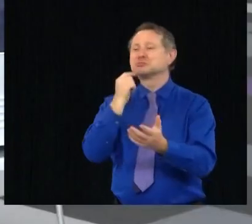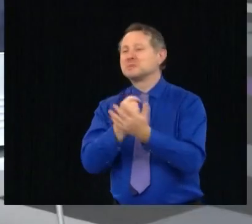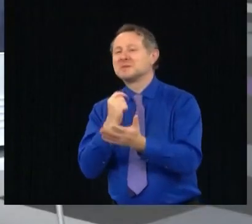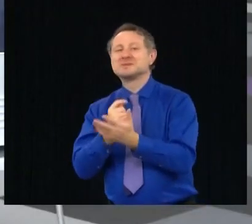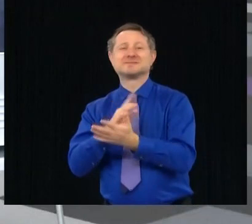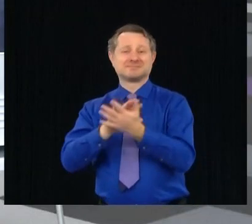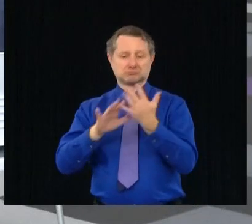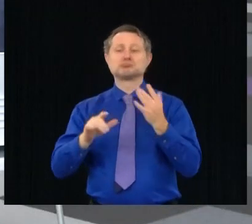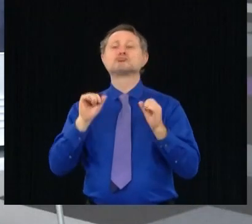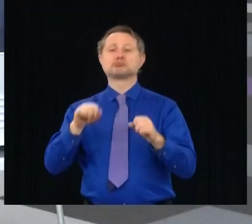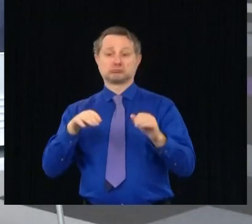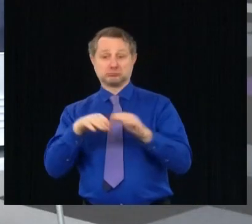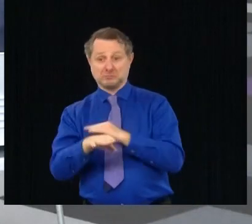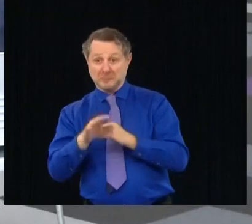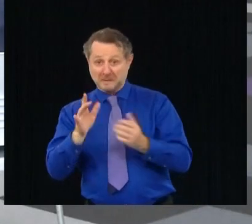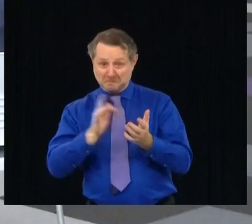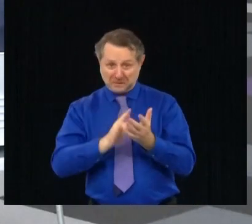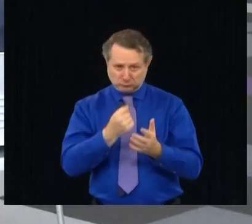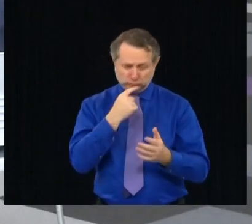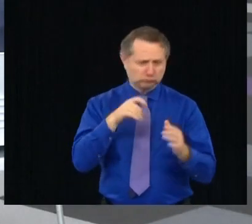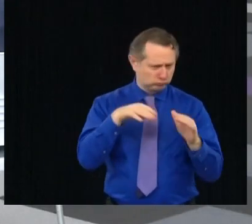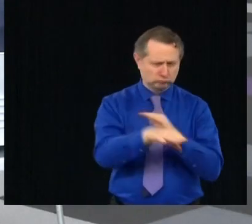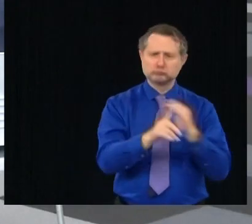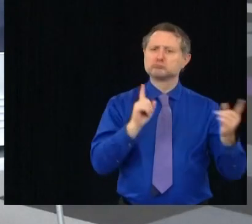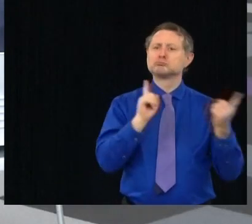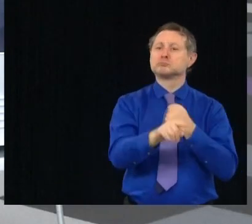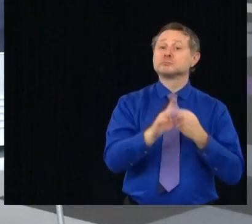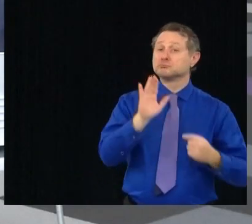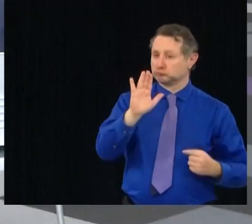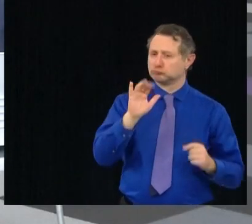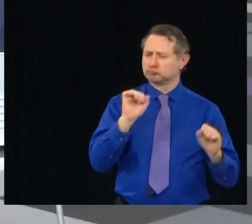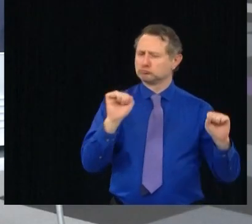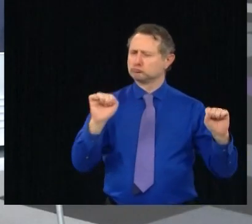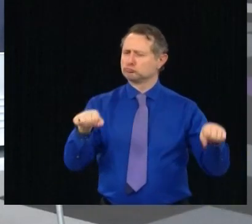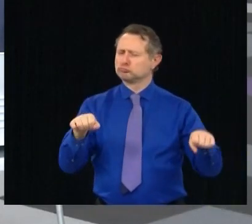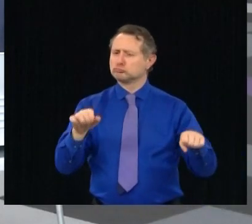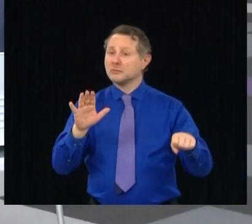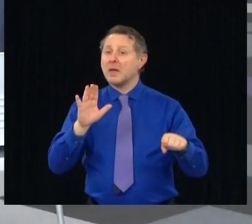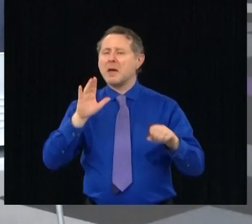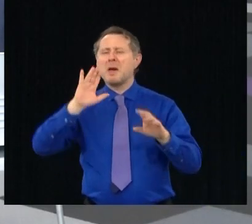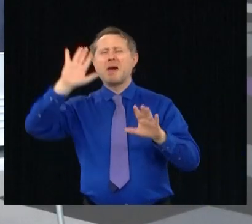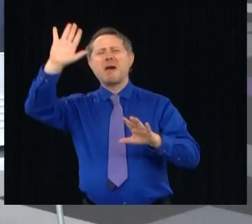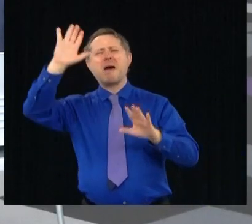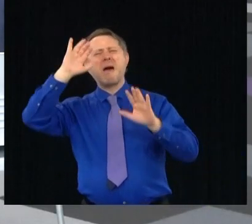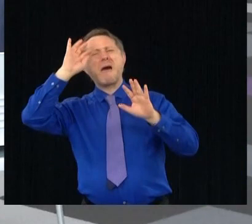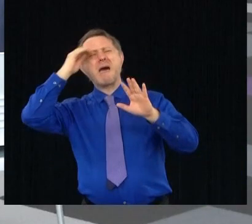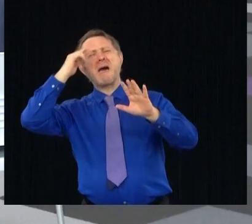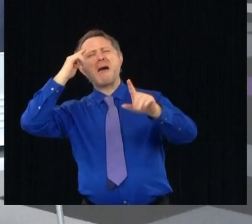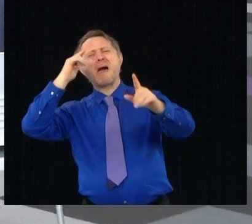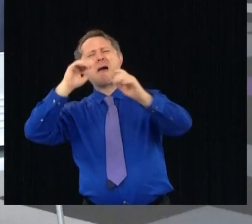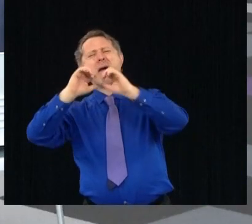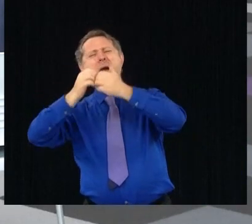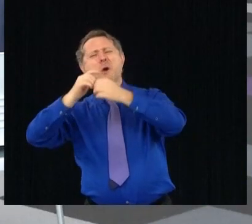MEDICAL ATTENTION OR MEDICAL TREATMENT SHOULD GO GET IT. RIGHT?